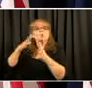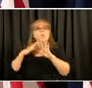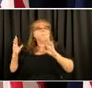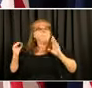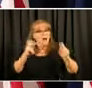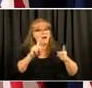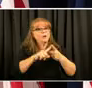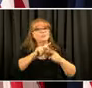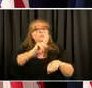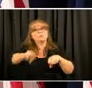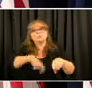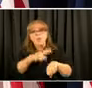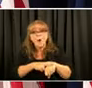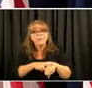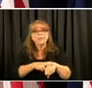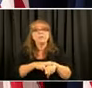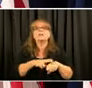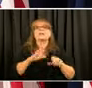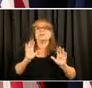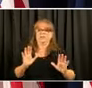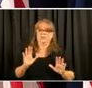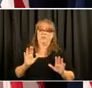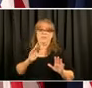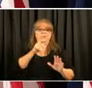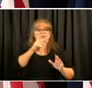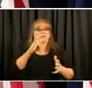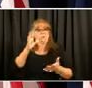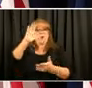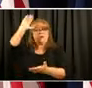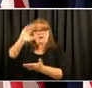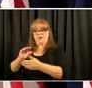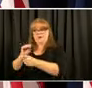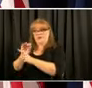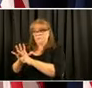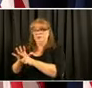um if people are not doing that the virus lurks underground eventually people show up in the